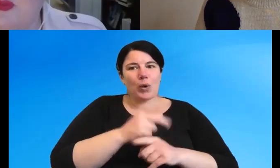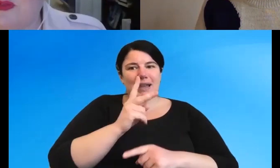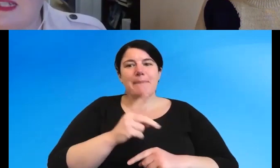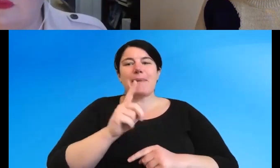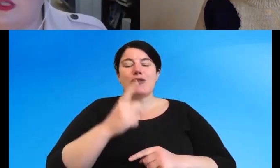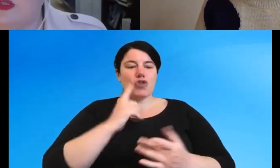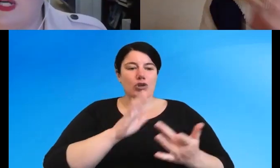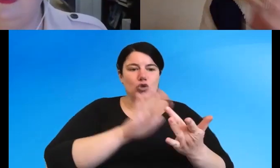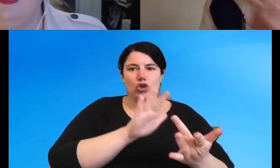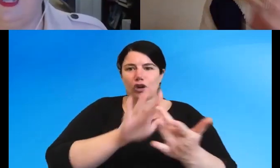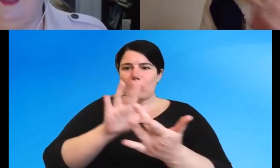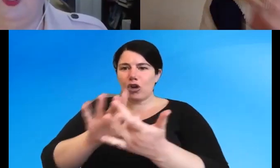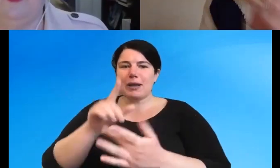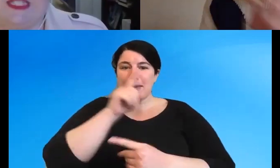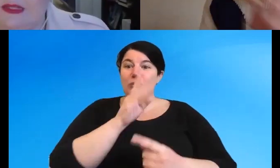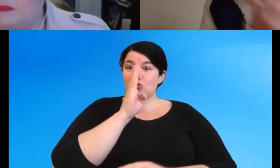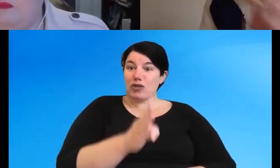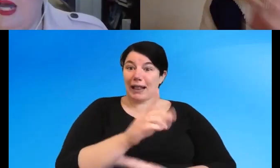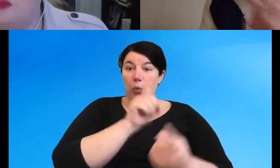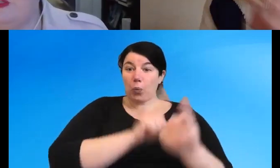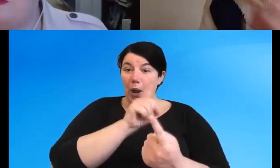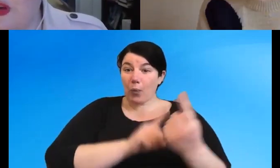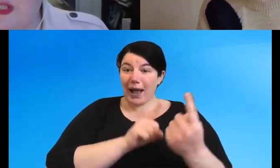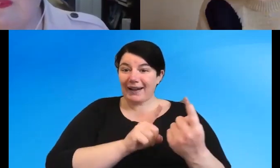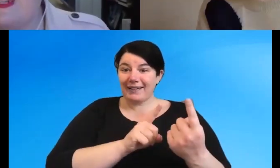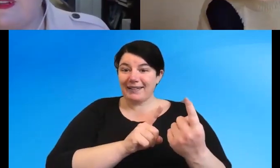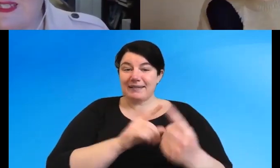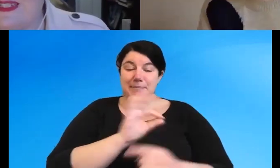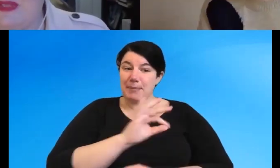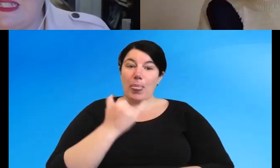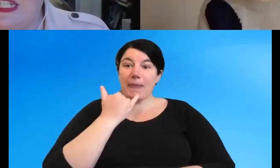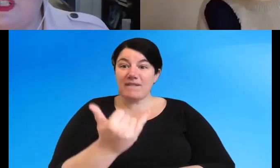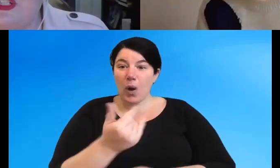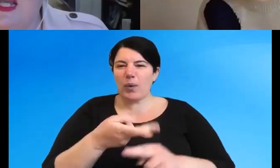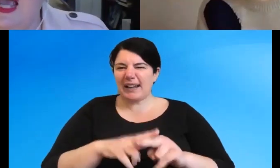directly one on one - it may not be the phone if there's accessibility